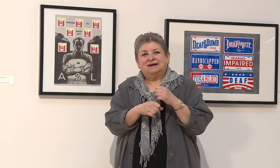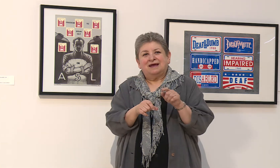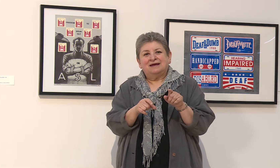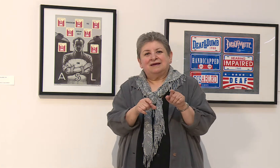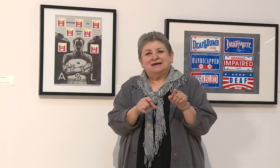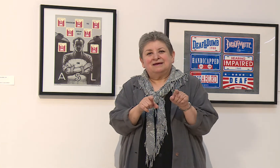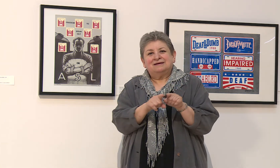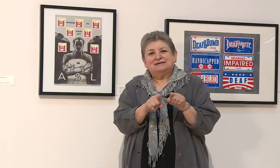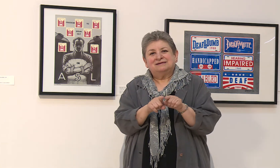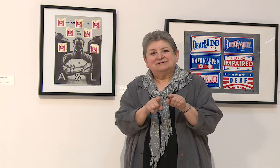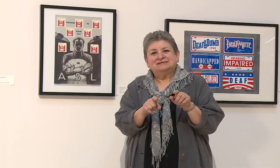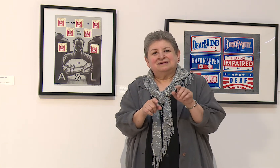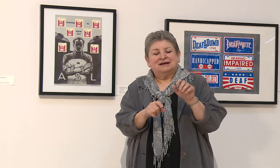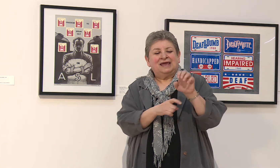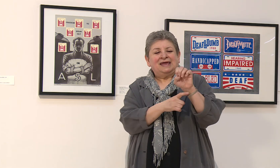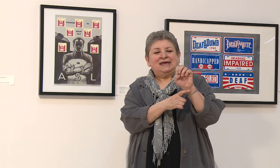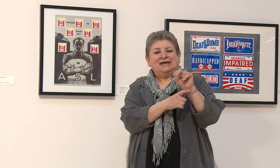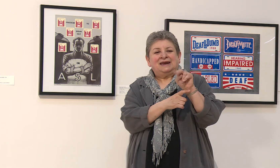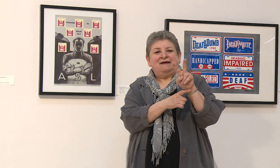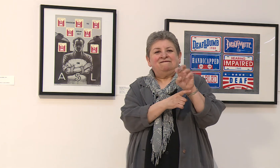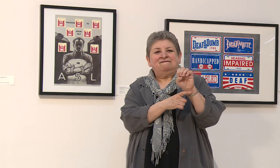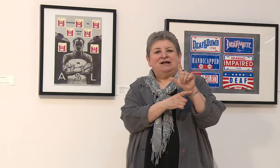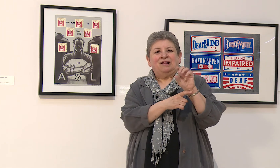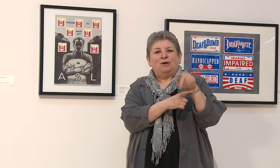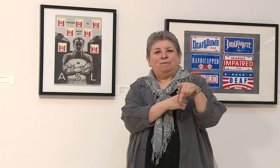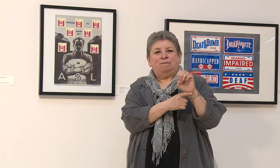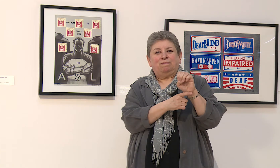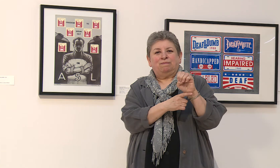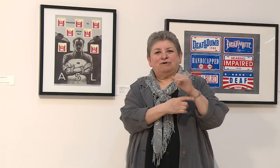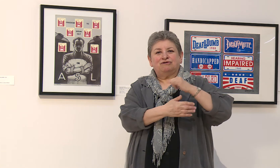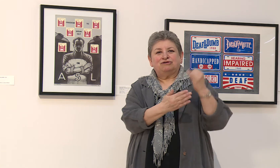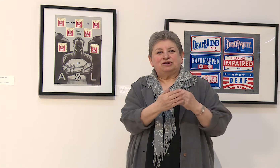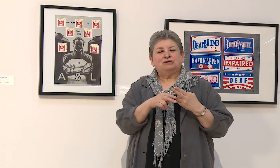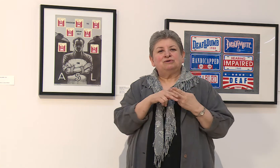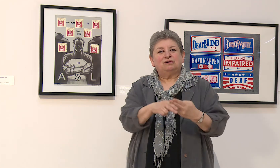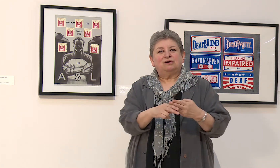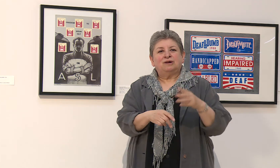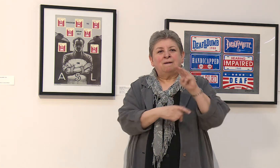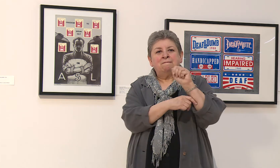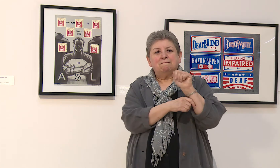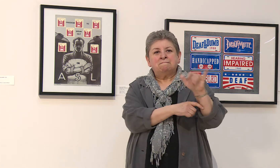This piece was originally created as envelope art.